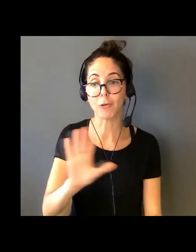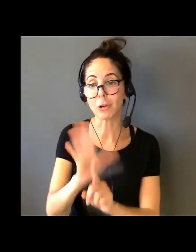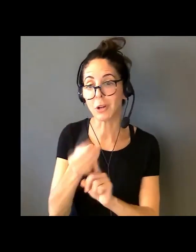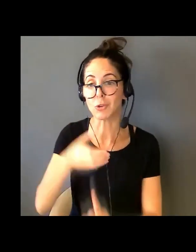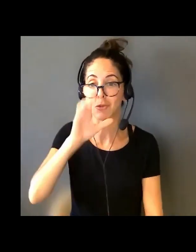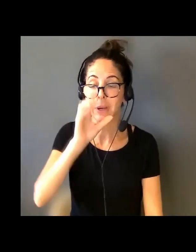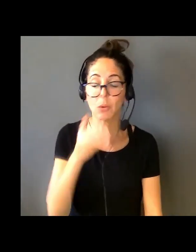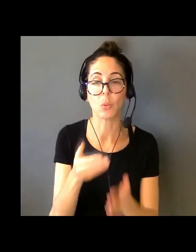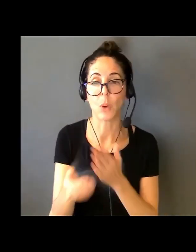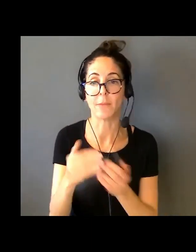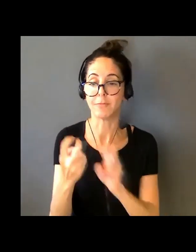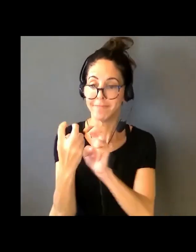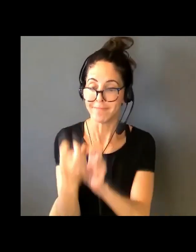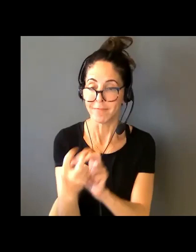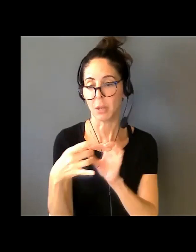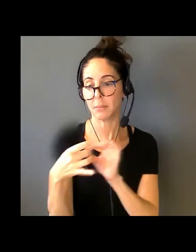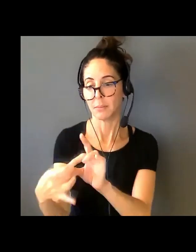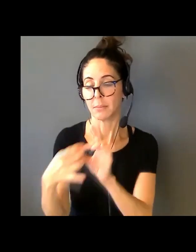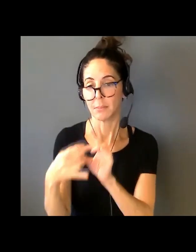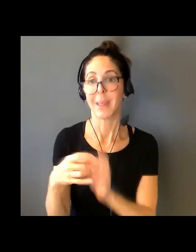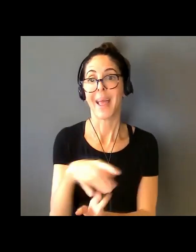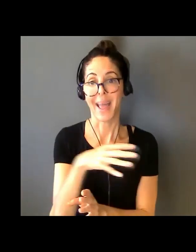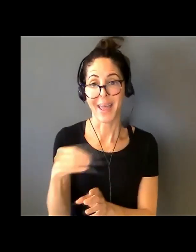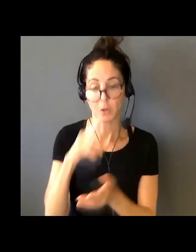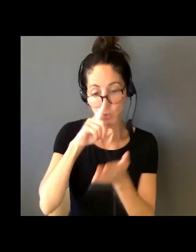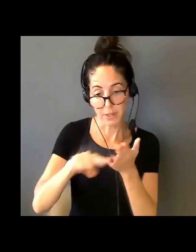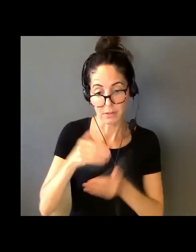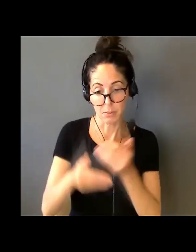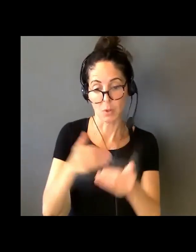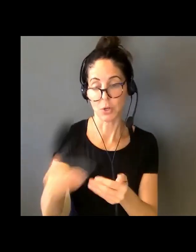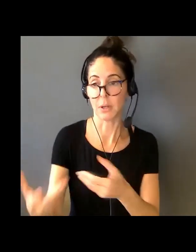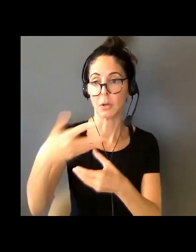As Evelyn said, to include them in the process so they understand also what we are doing.